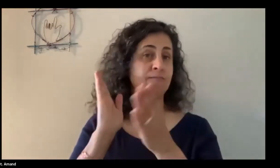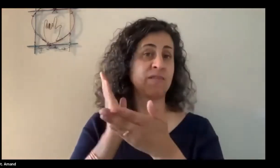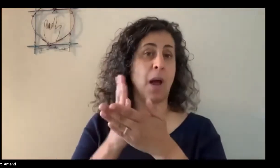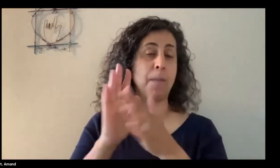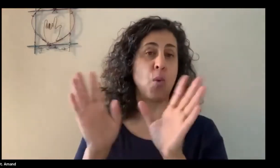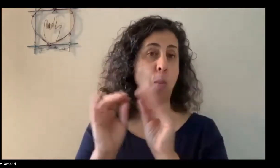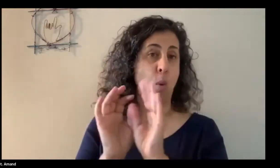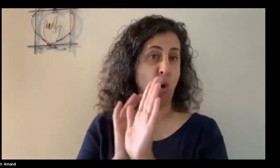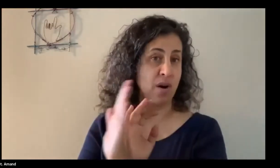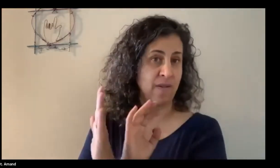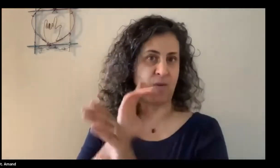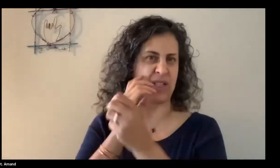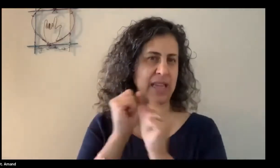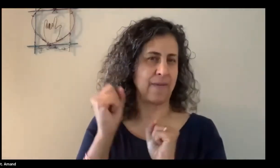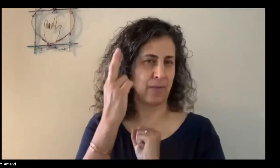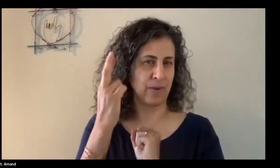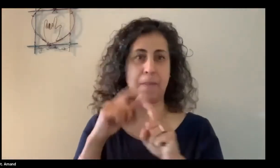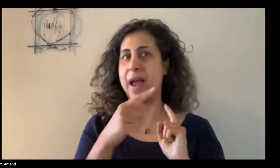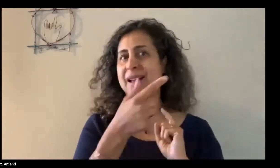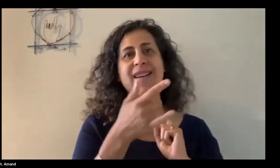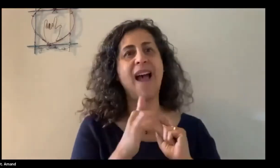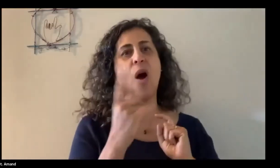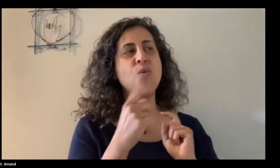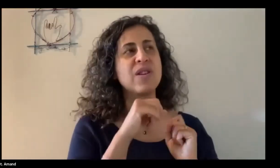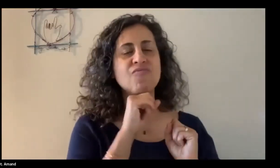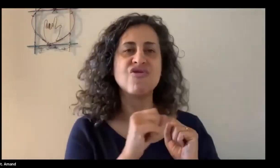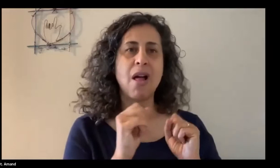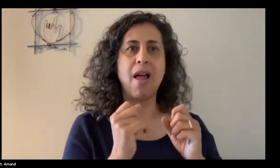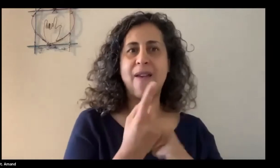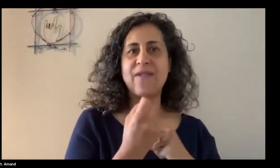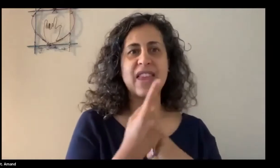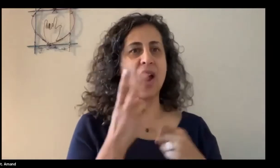a little group from the party to the Castro, but that's not happening anymore.